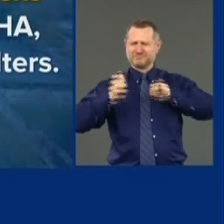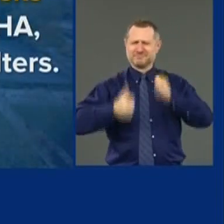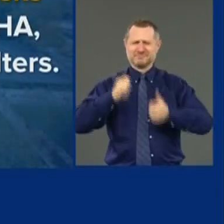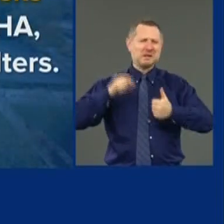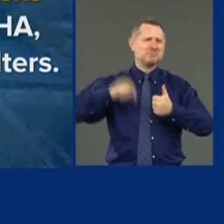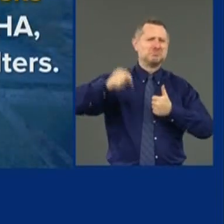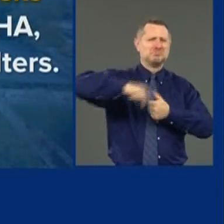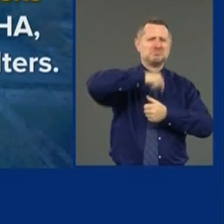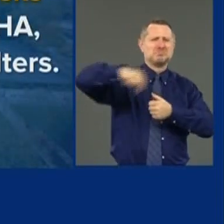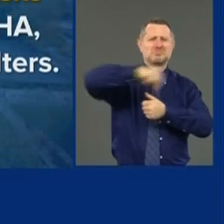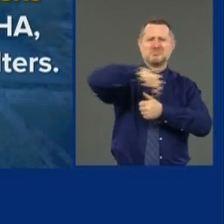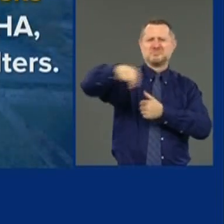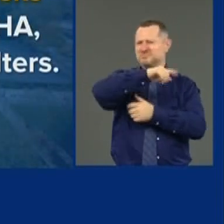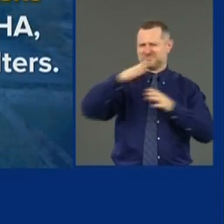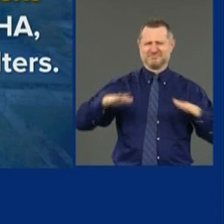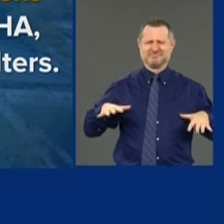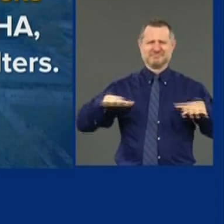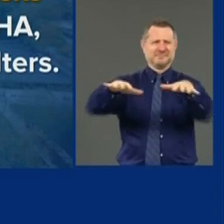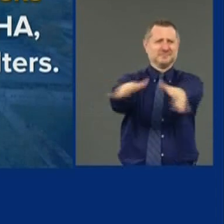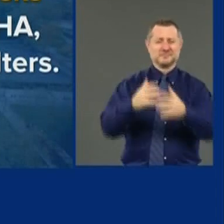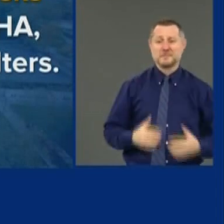IT DOESN'T HURT AND THERE ARE